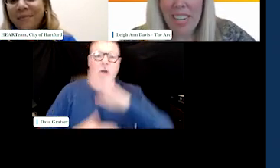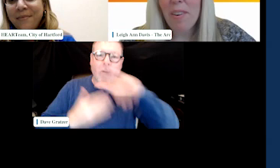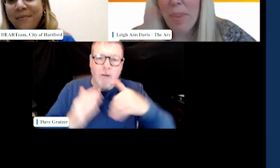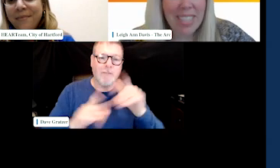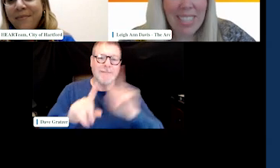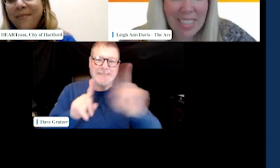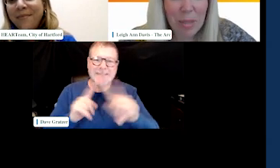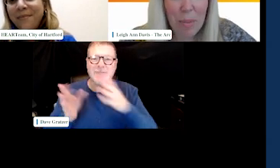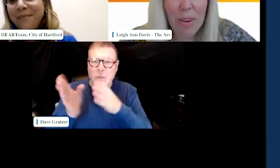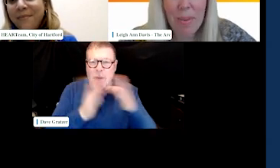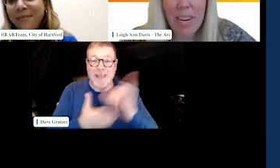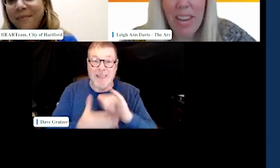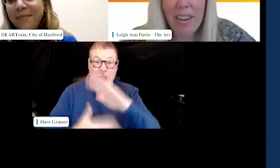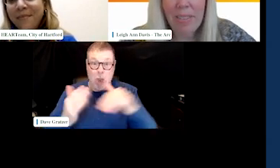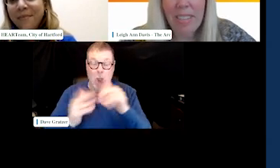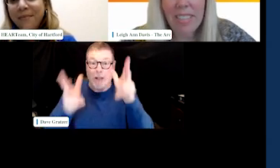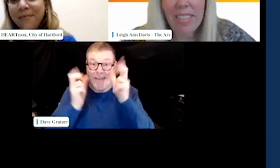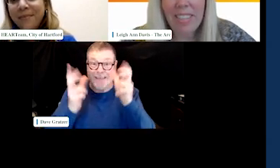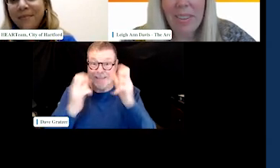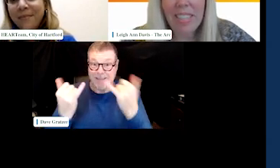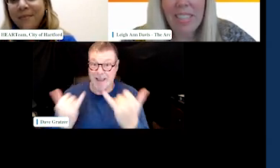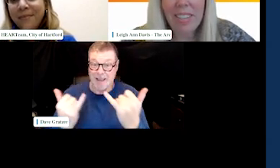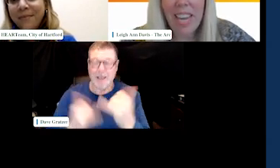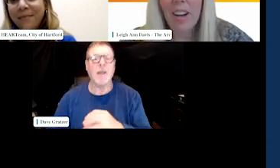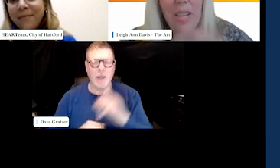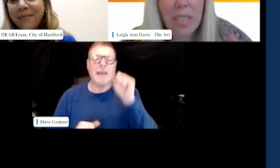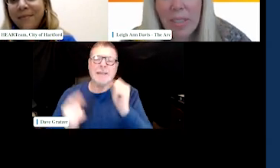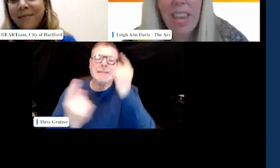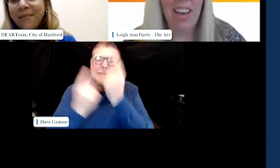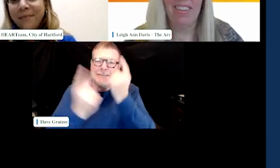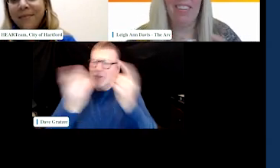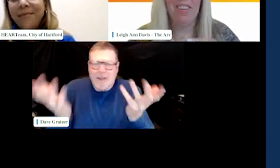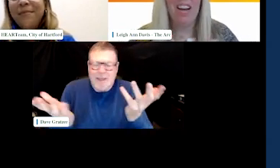that everyone listening to this webinar right now is considering how can we do that?